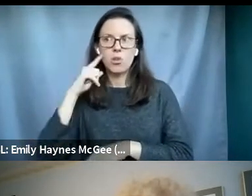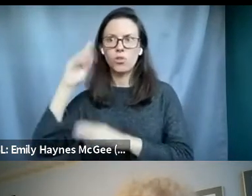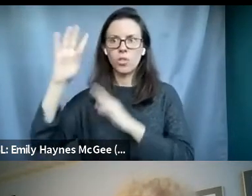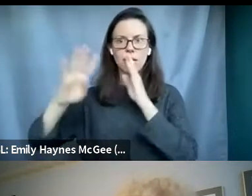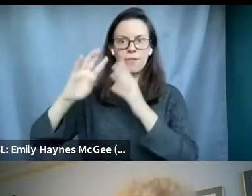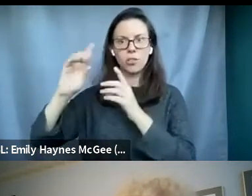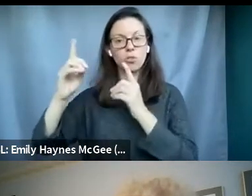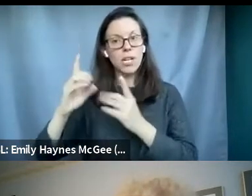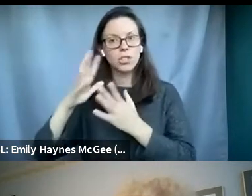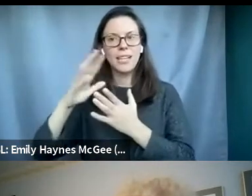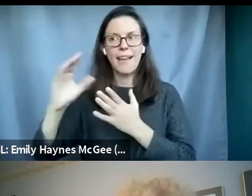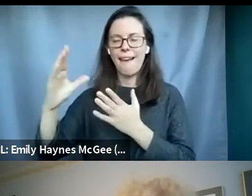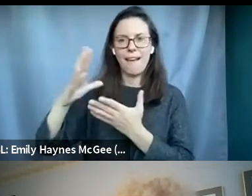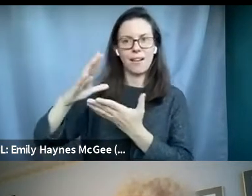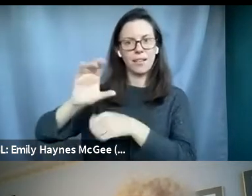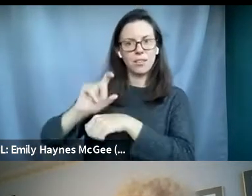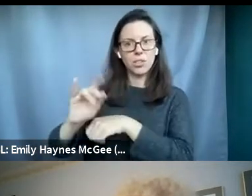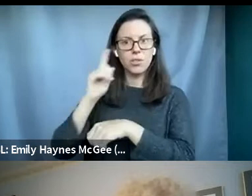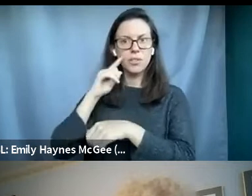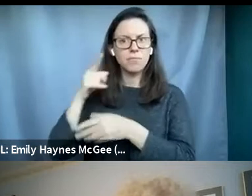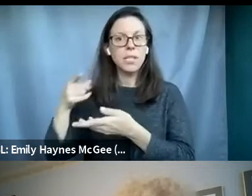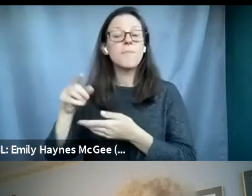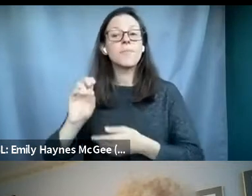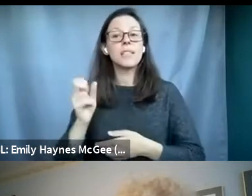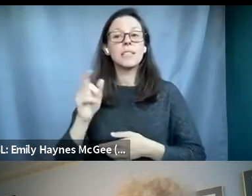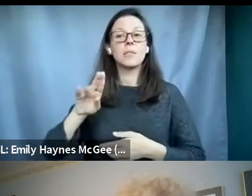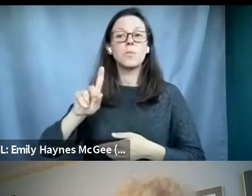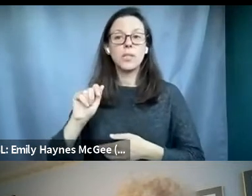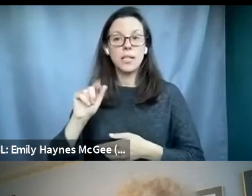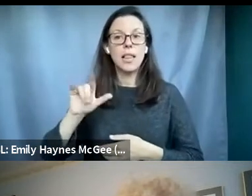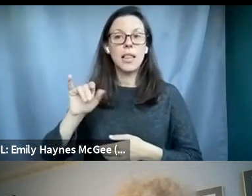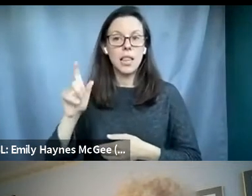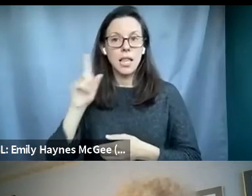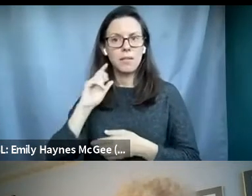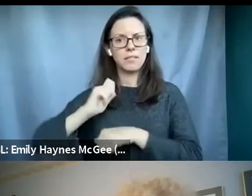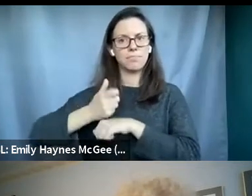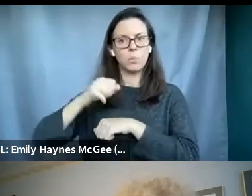A stipend to Sabrina for creating the ebb with site, a stipend for Curtis Wilson for